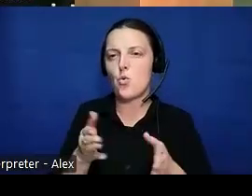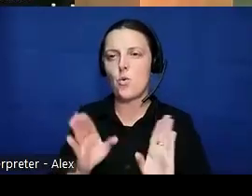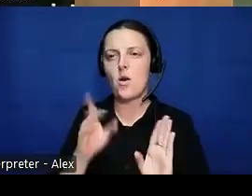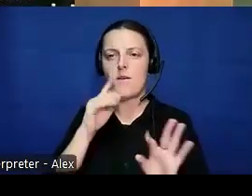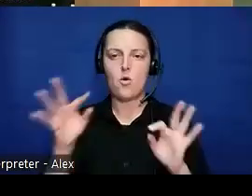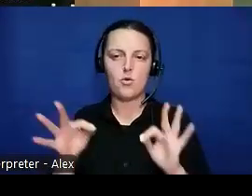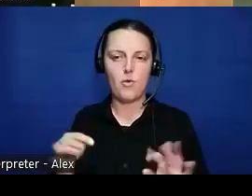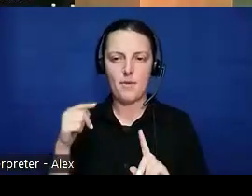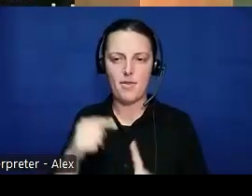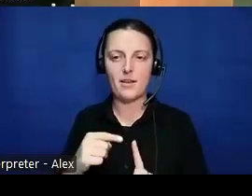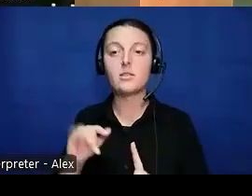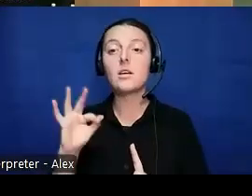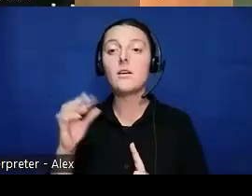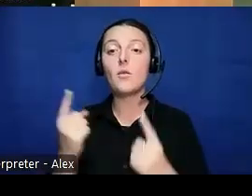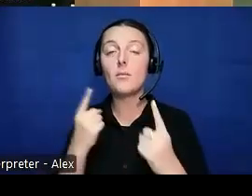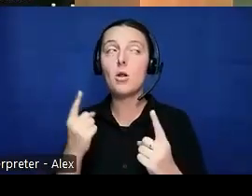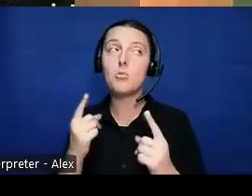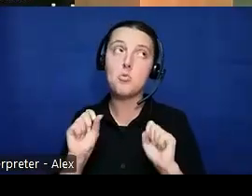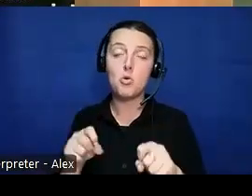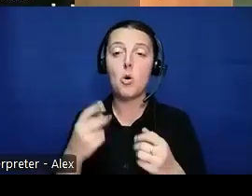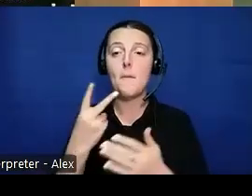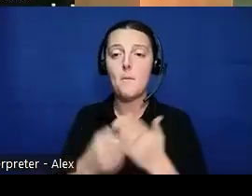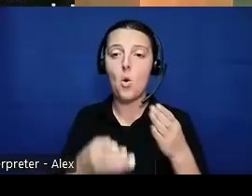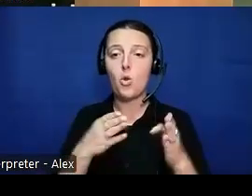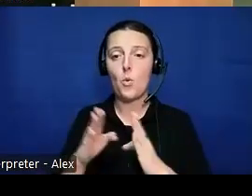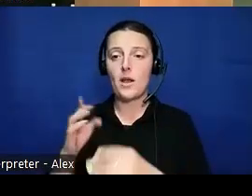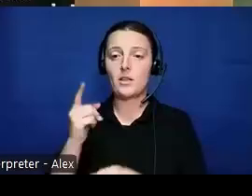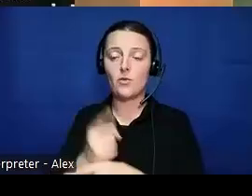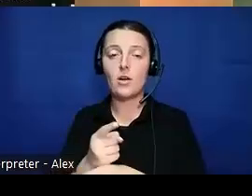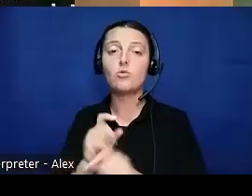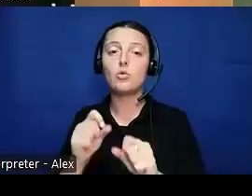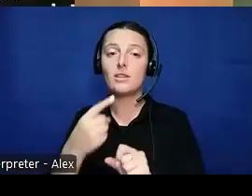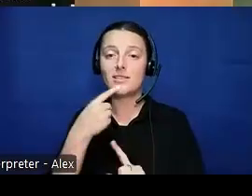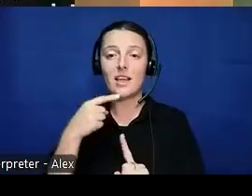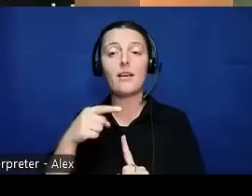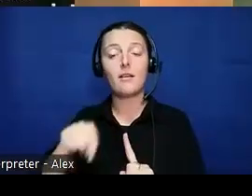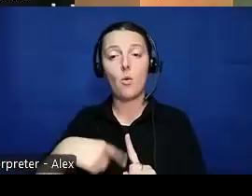go both ways. It could say you could say in the inflamed state we need to add buproprion because